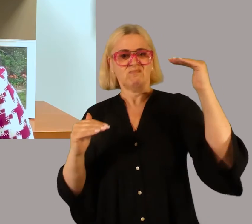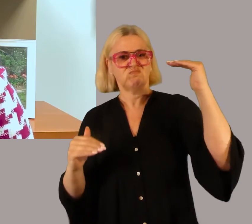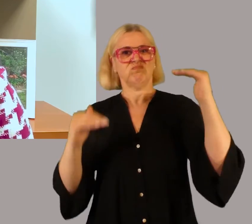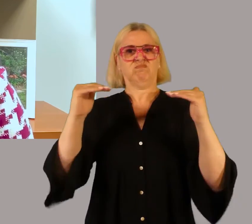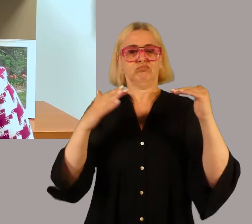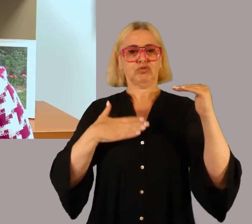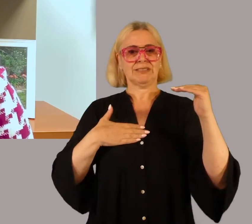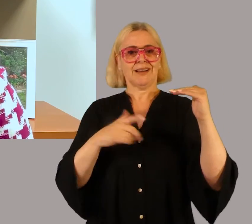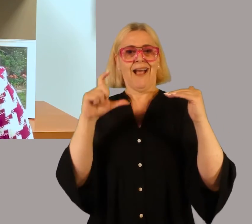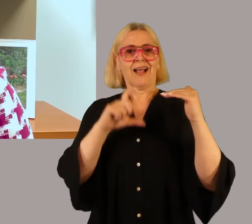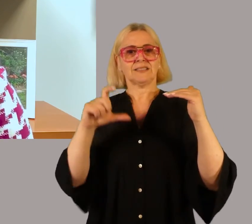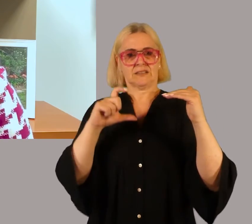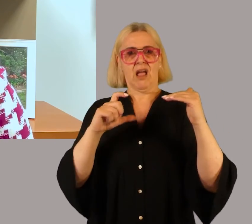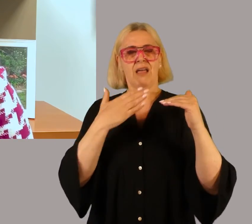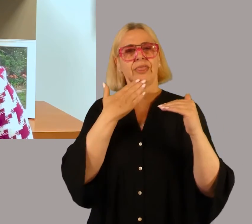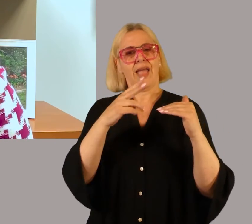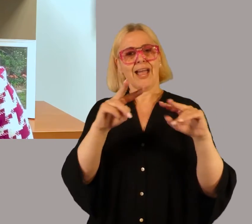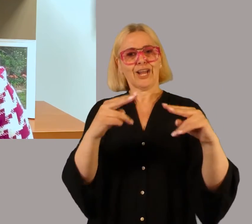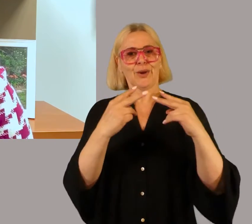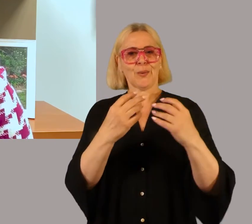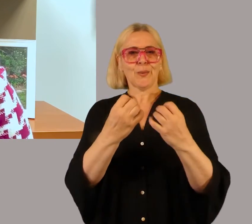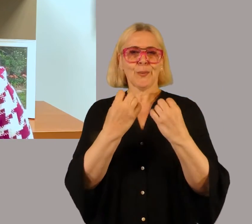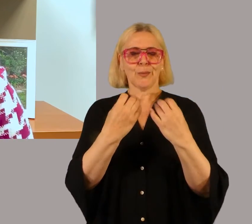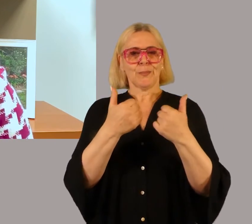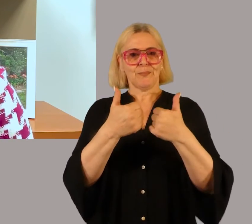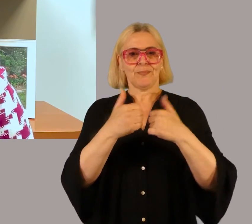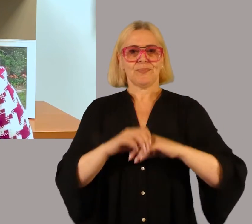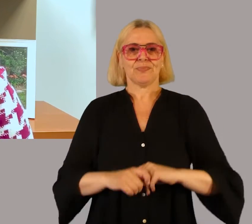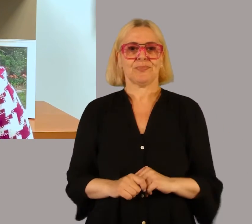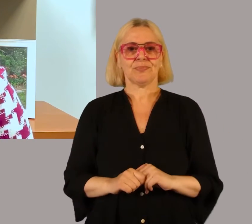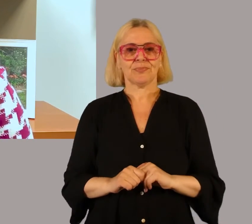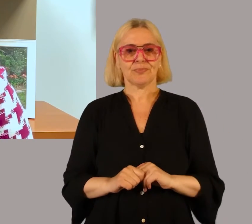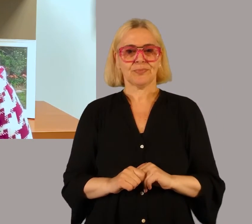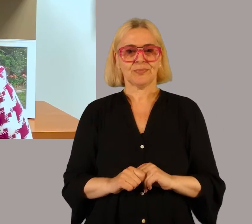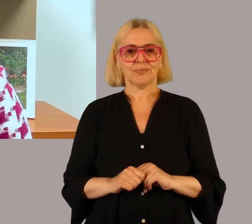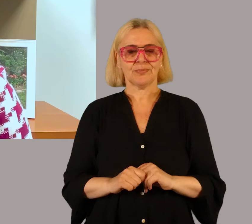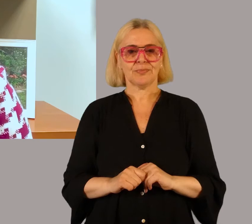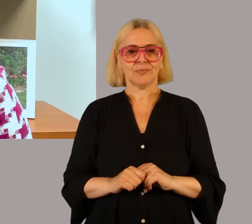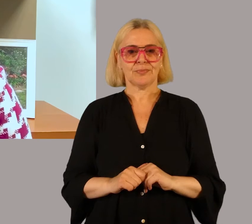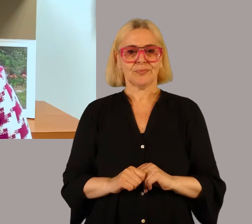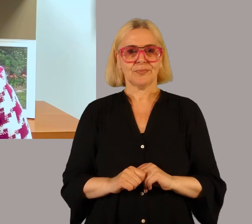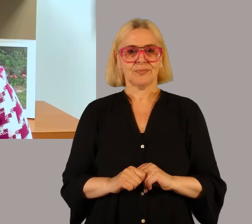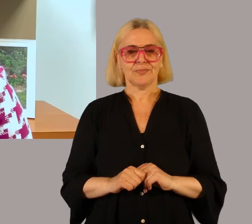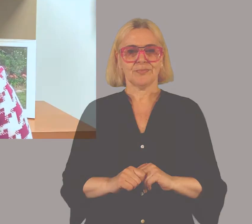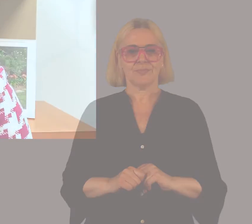and close the equity gap for breast cancer. Thank you for your attention.